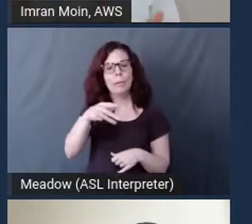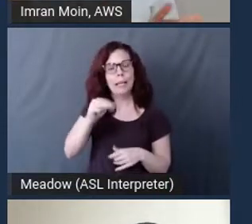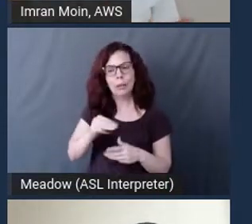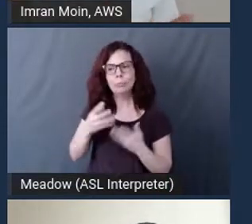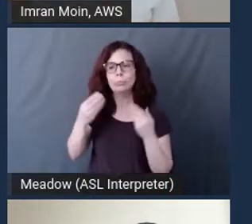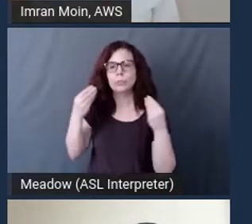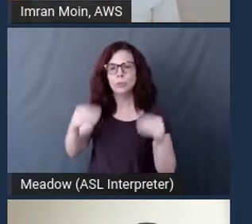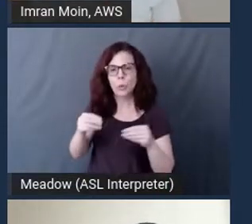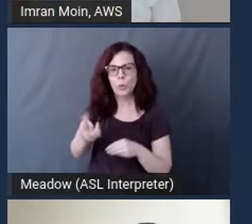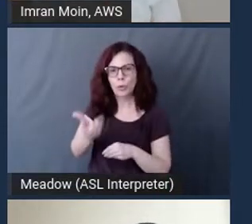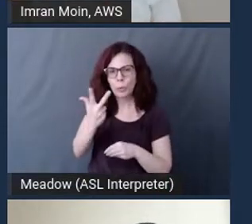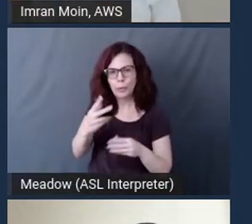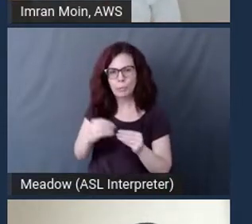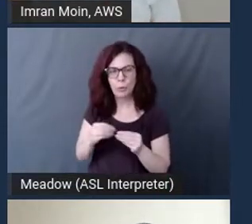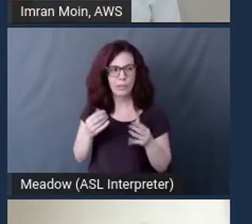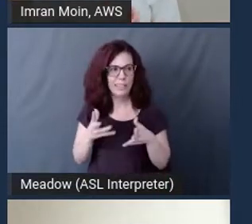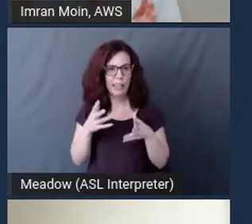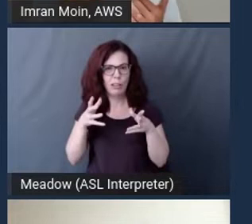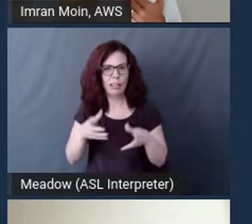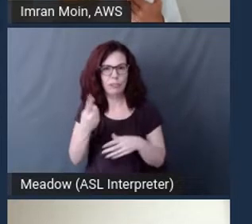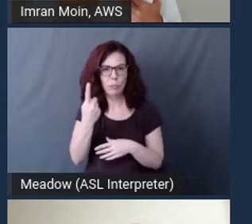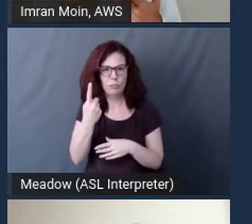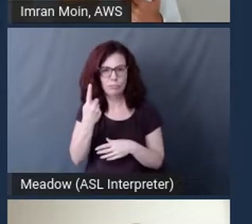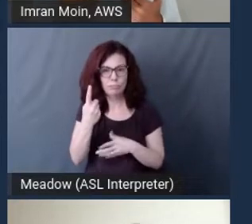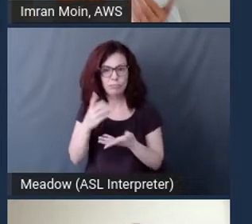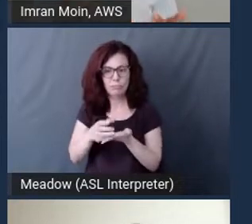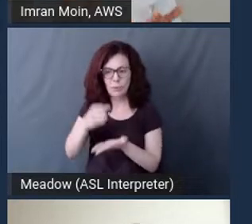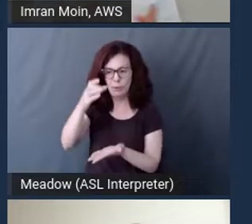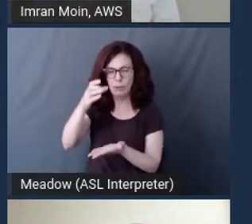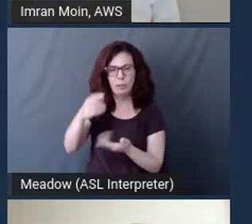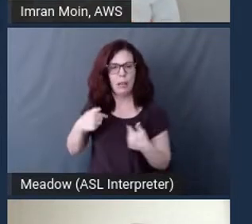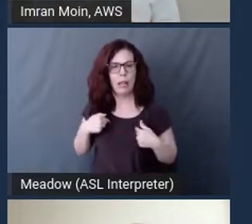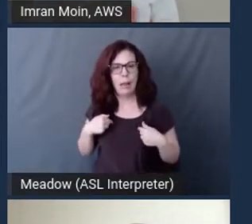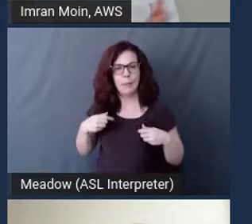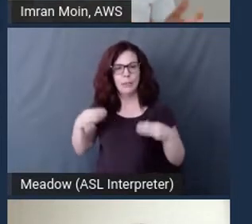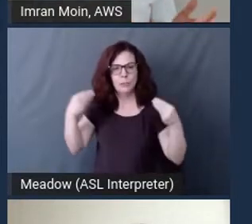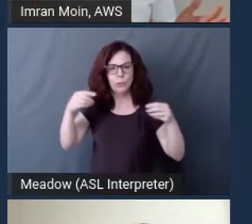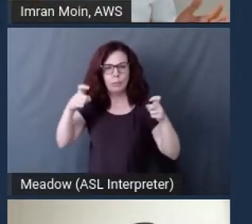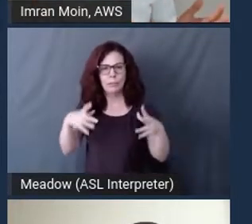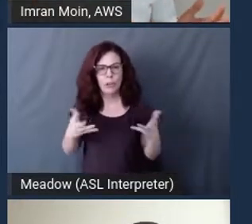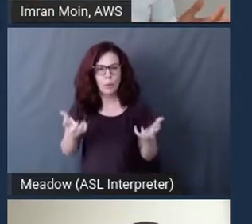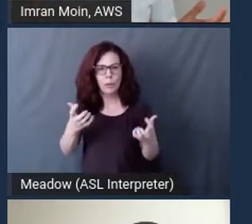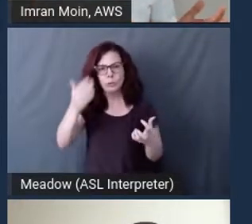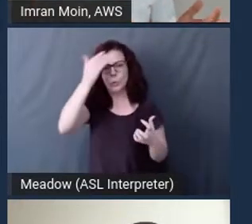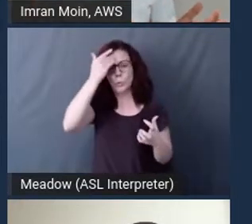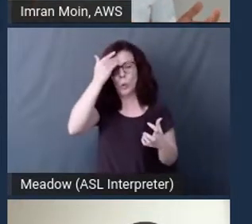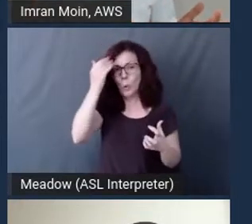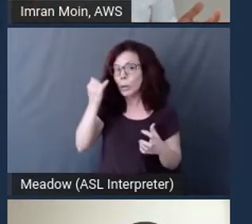Now I only have one model left and, as a store manager, I want to know when the number of bottles go less than two.